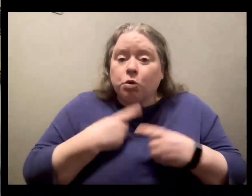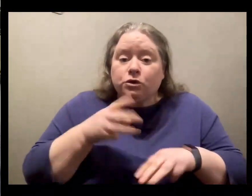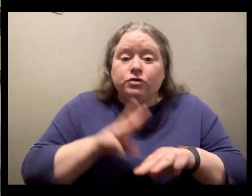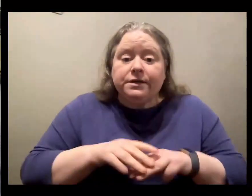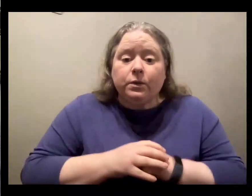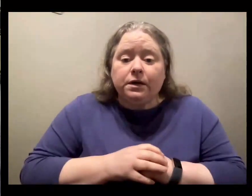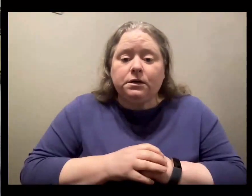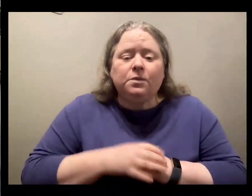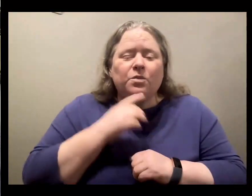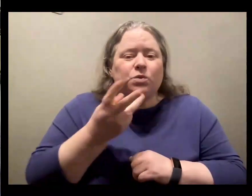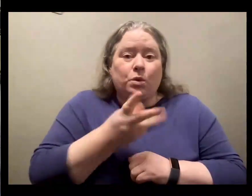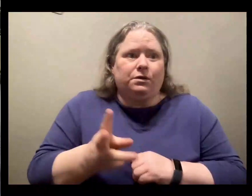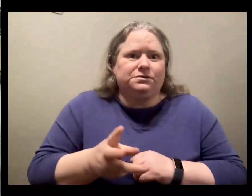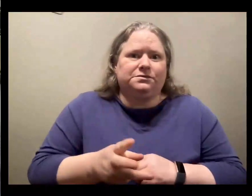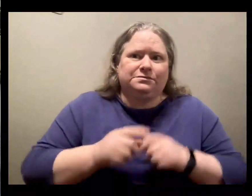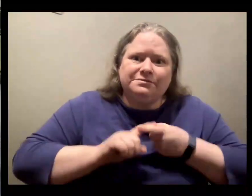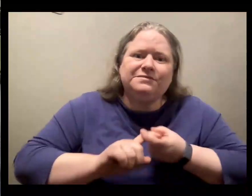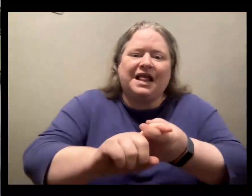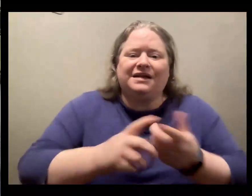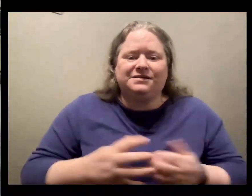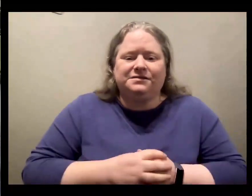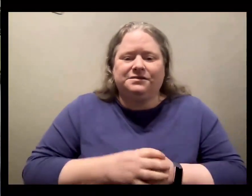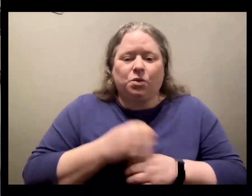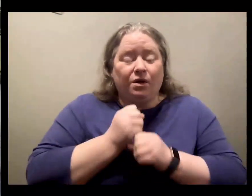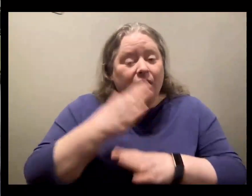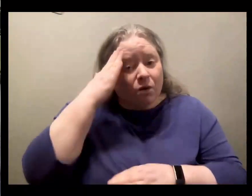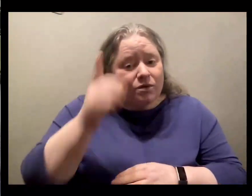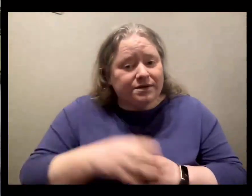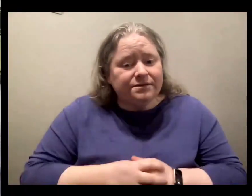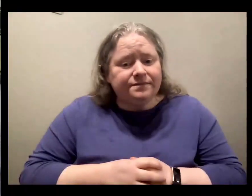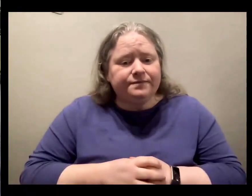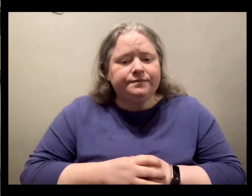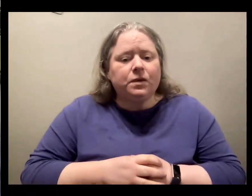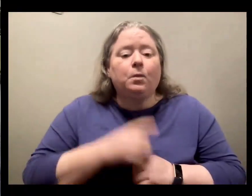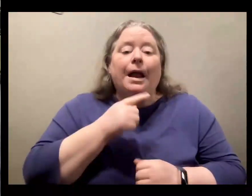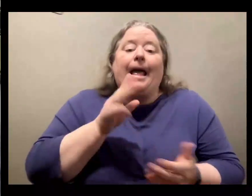I’m doing really well... but it won't last. We all know that.